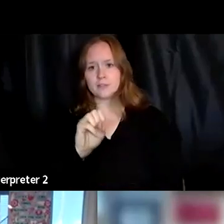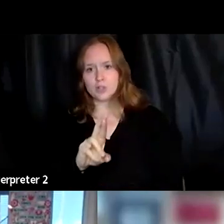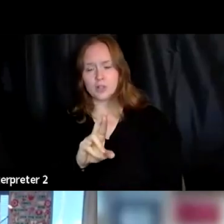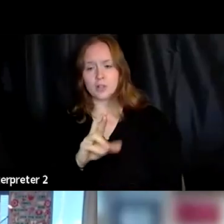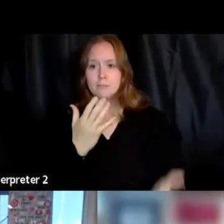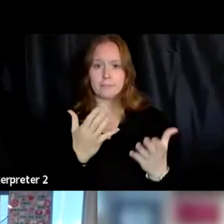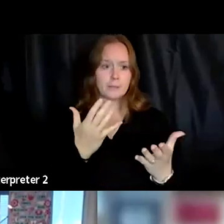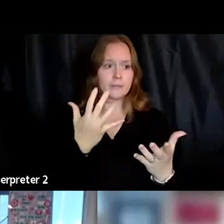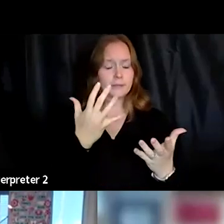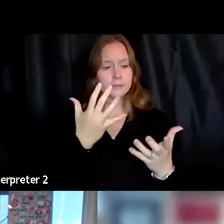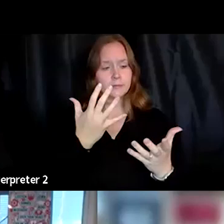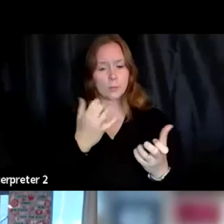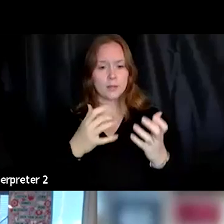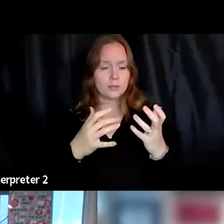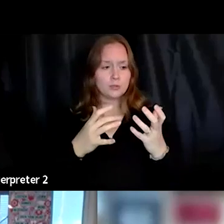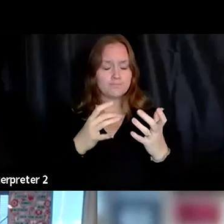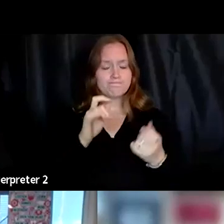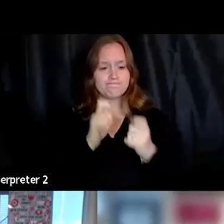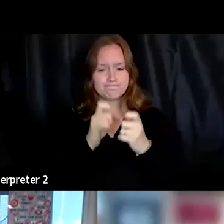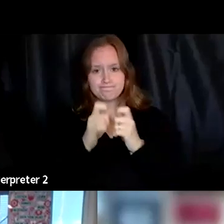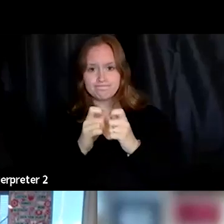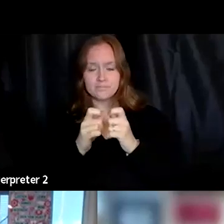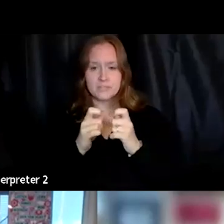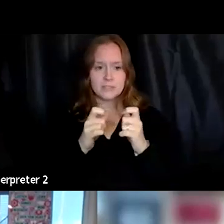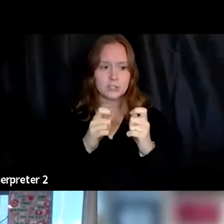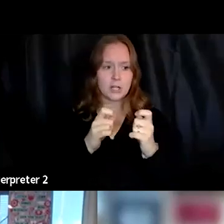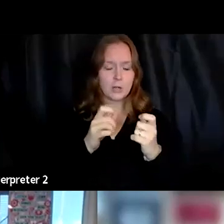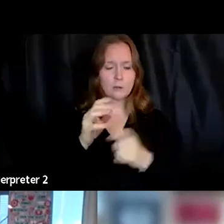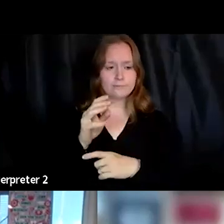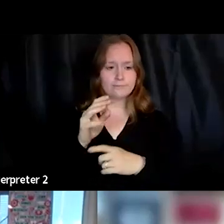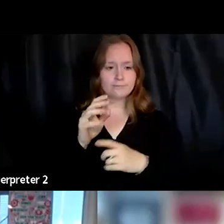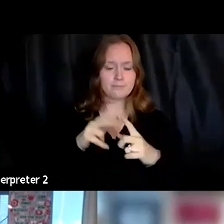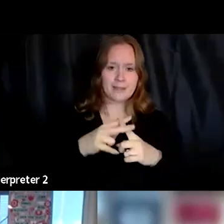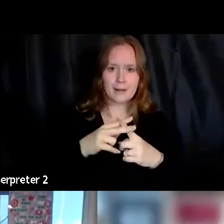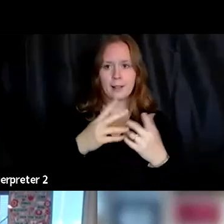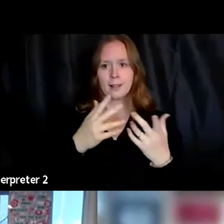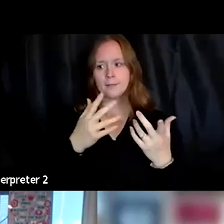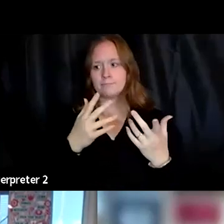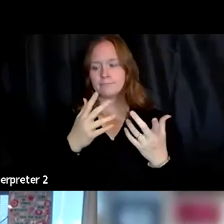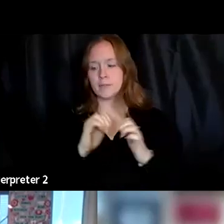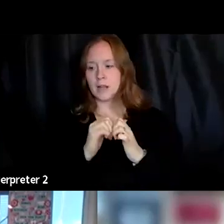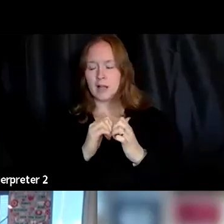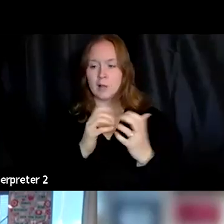how mechanically, you know, a case of manager can do that. Send us your draft MSR